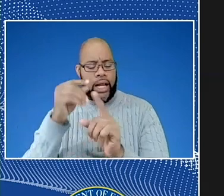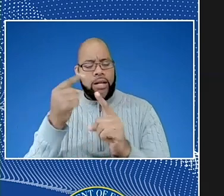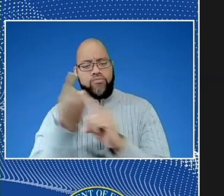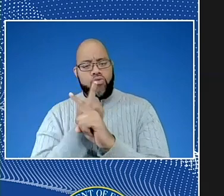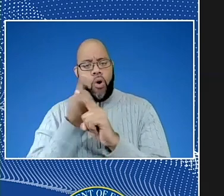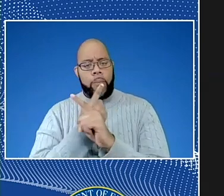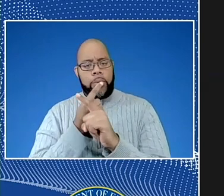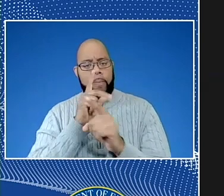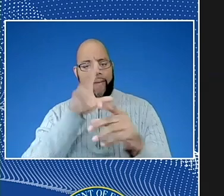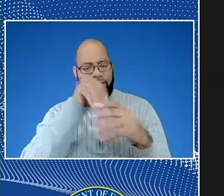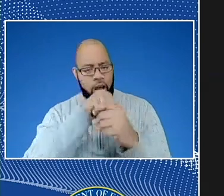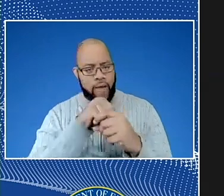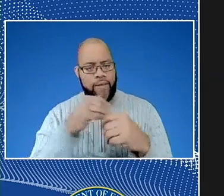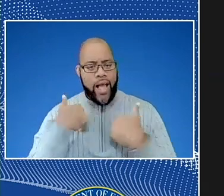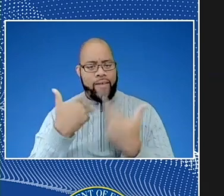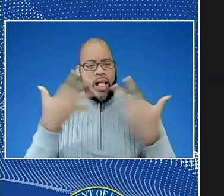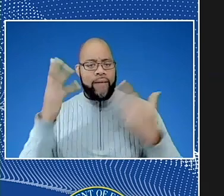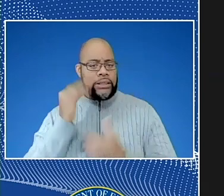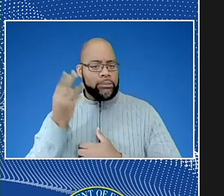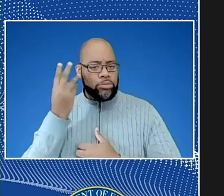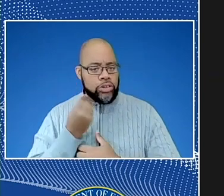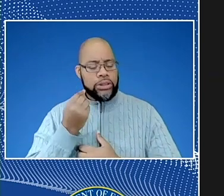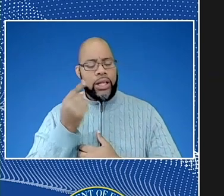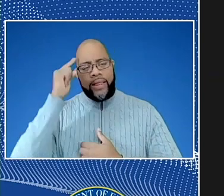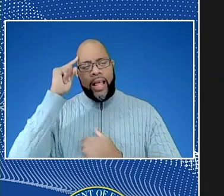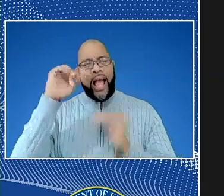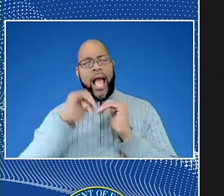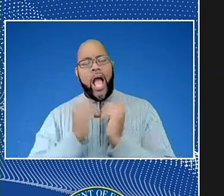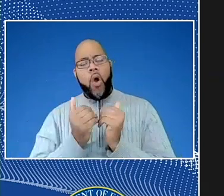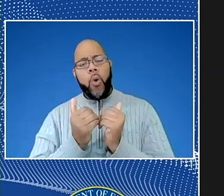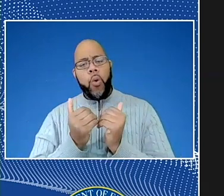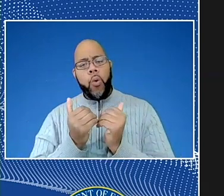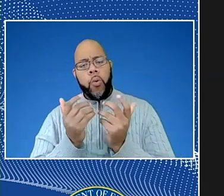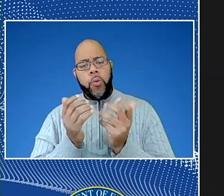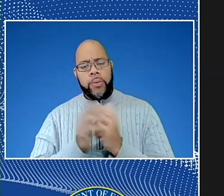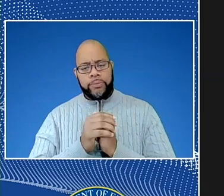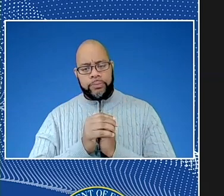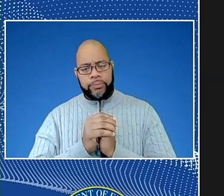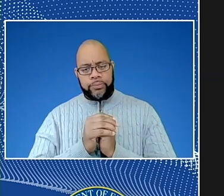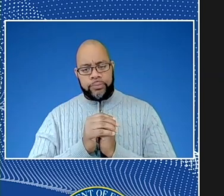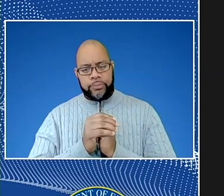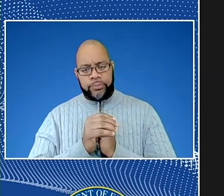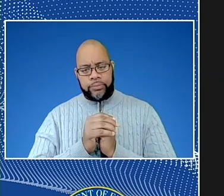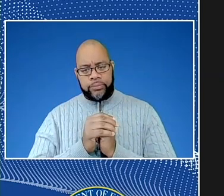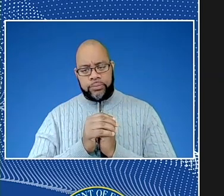may have a lot of experience thinking about how, you know, certain communities